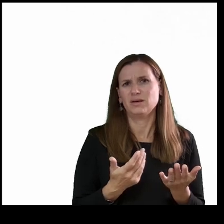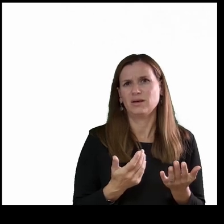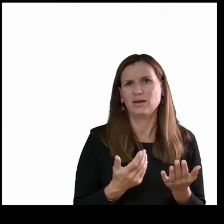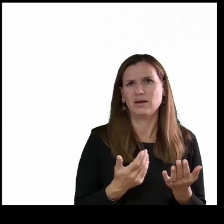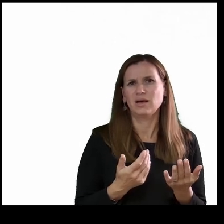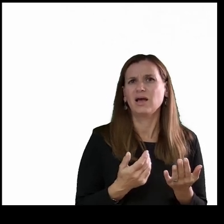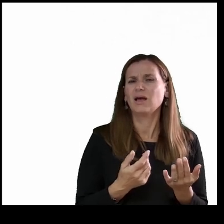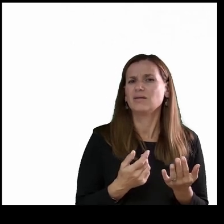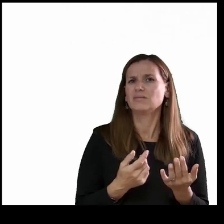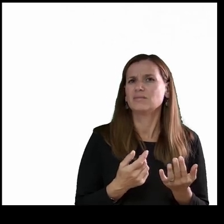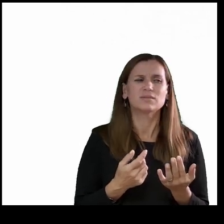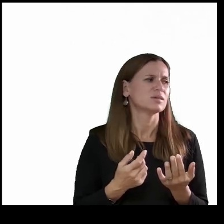the main tool in electronics,